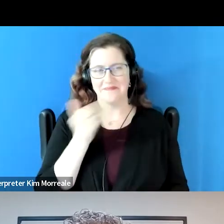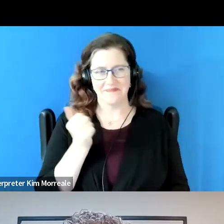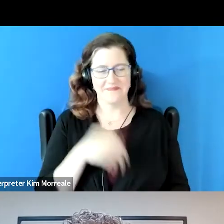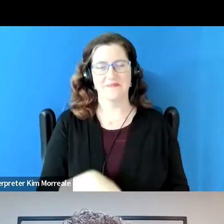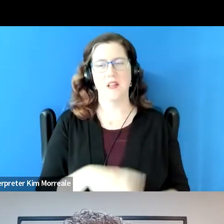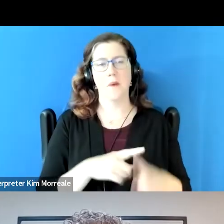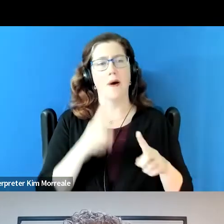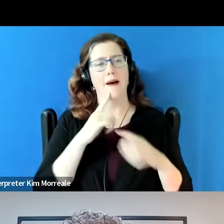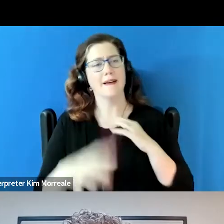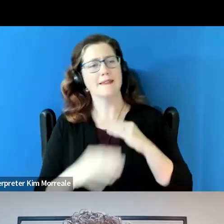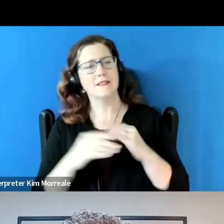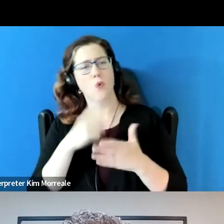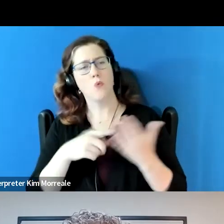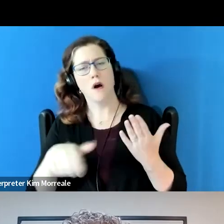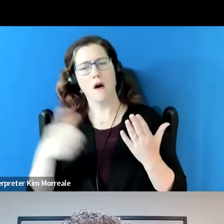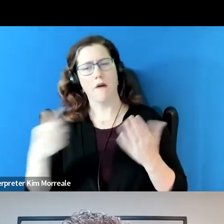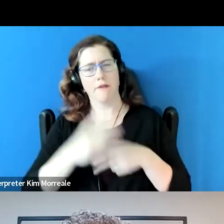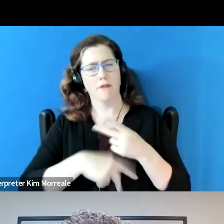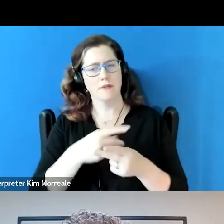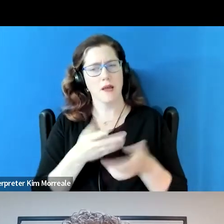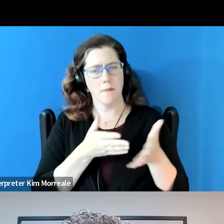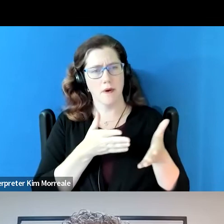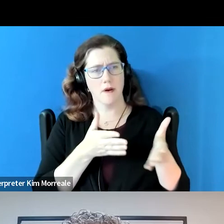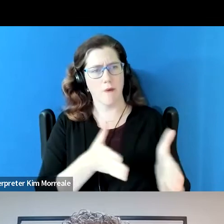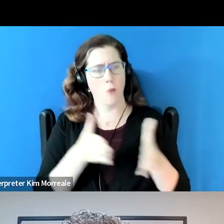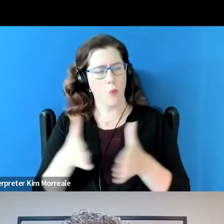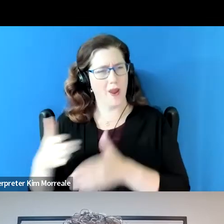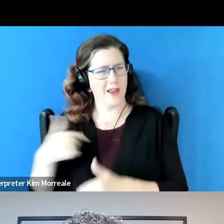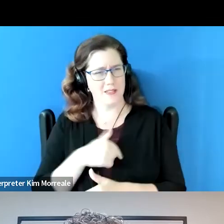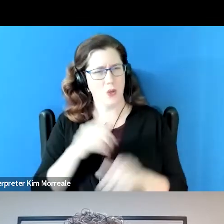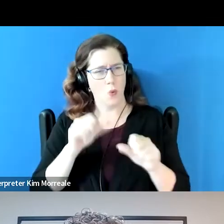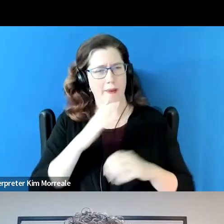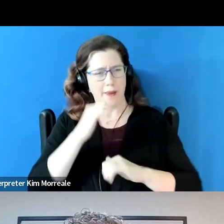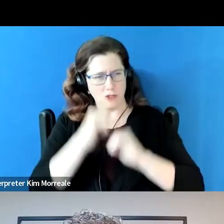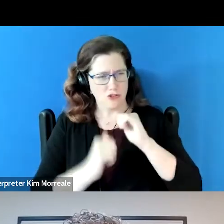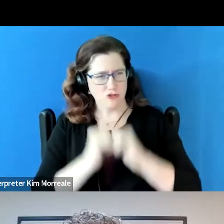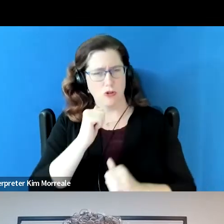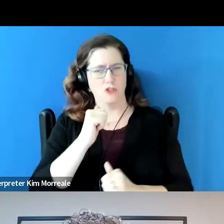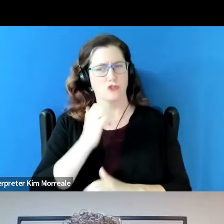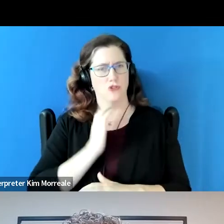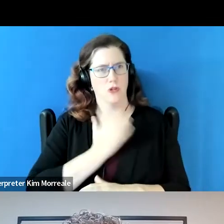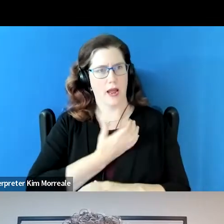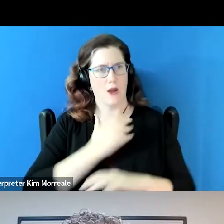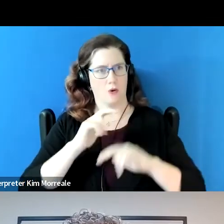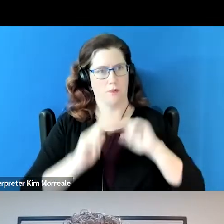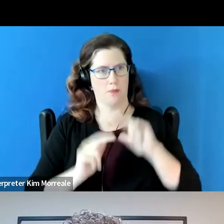what are the other kinds of ways that we can really structure our building of resilience